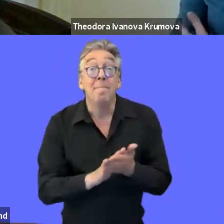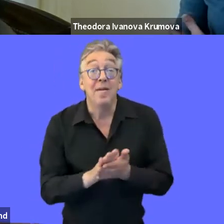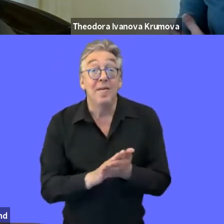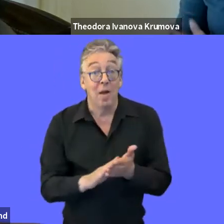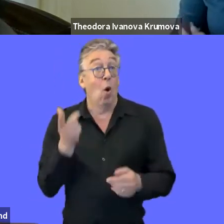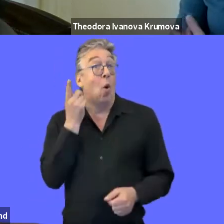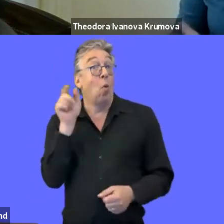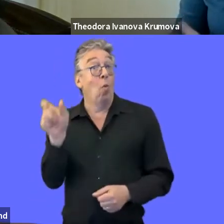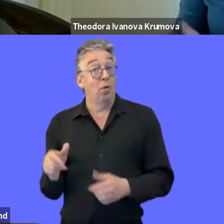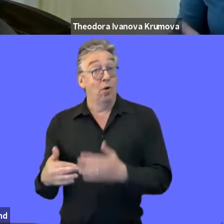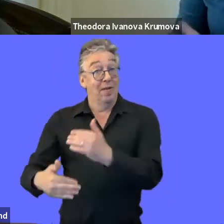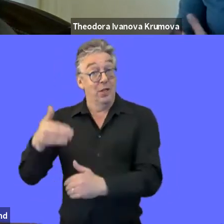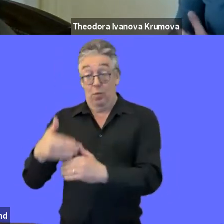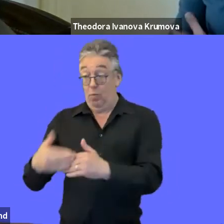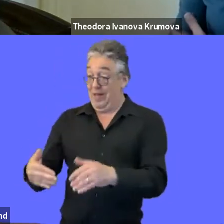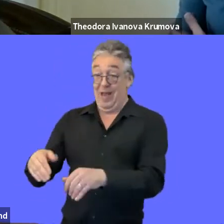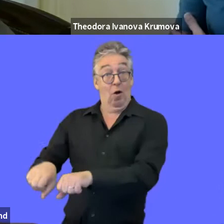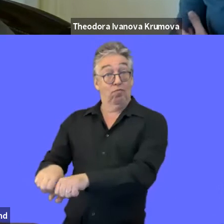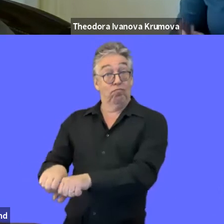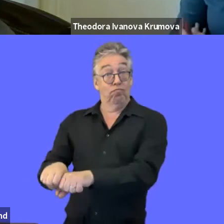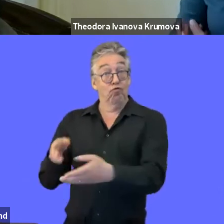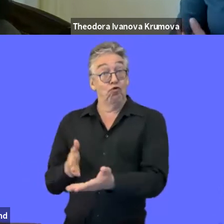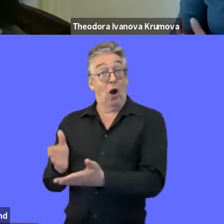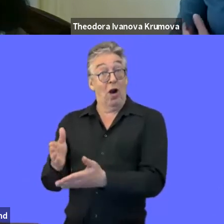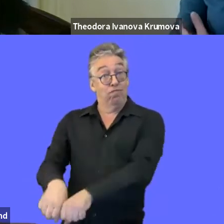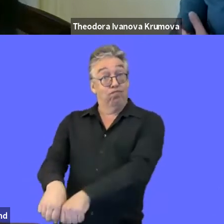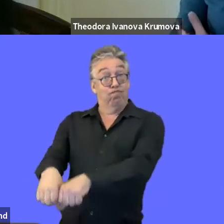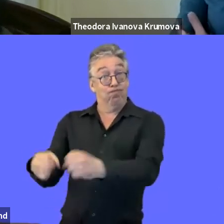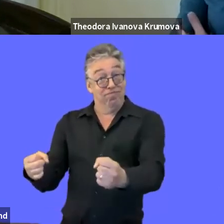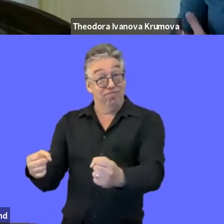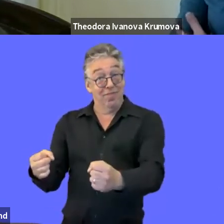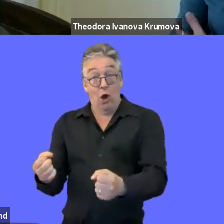in this part of the world, unfortunately, you can see perhaps